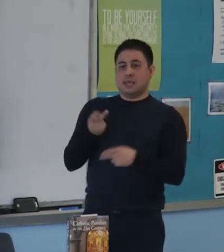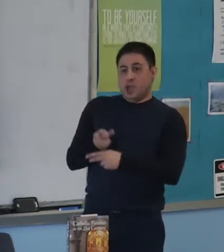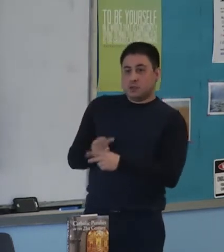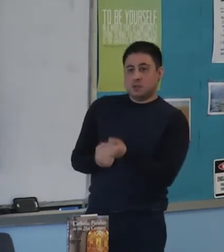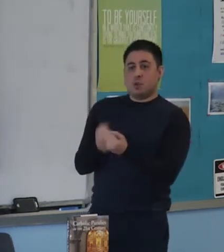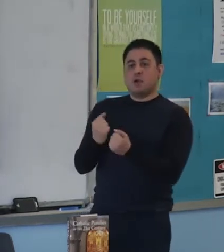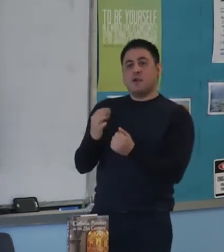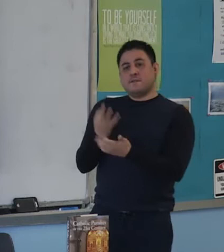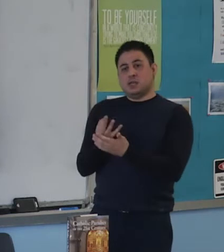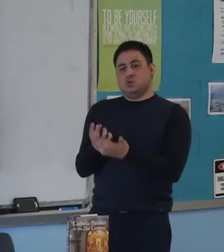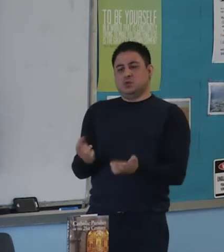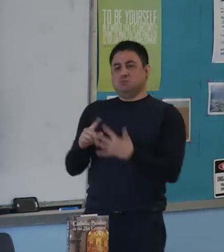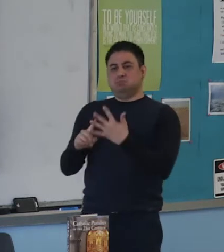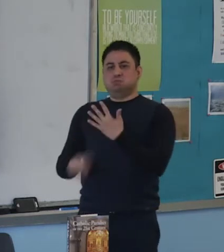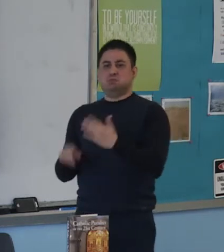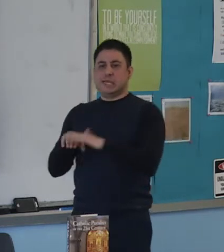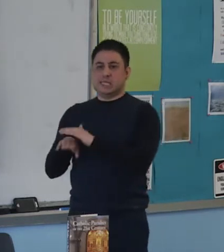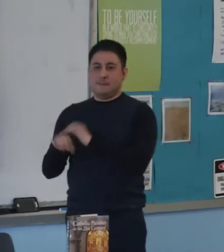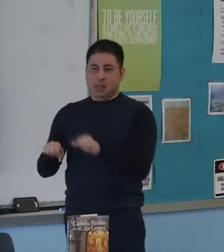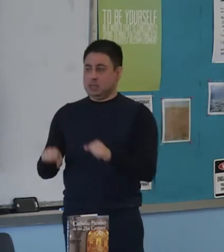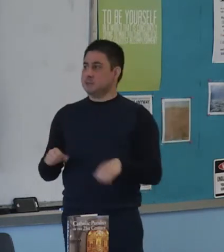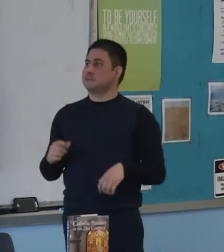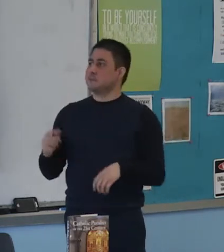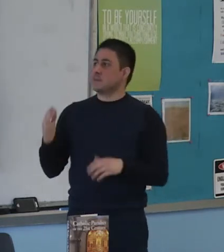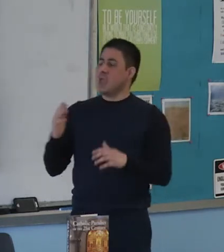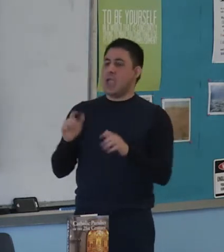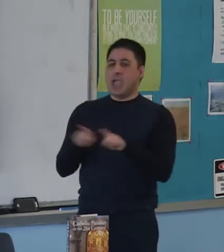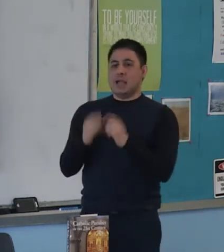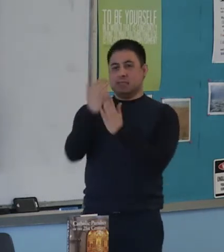financial resources, accessibility. And as we went through this, we'll see in the